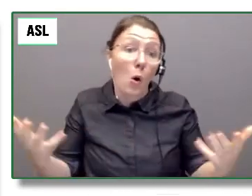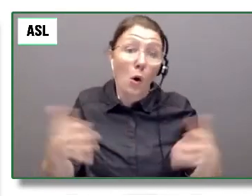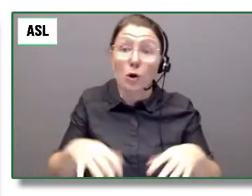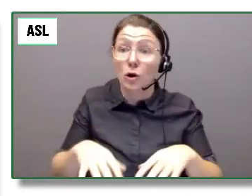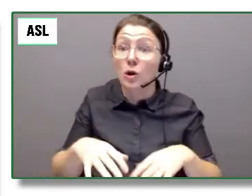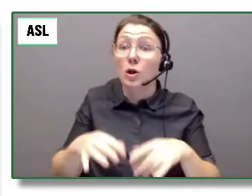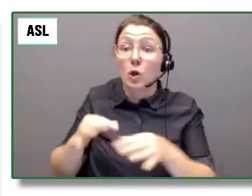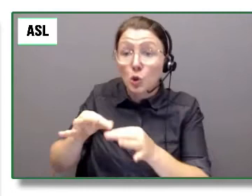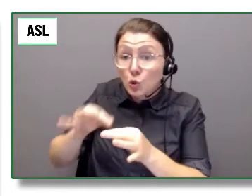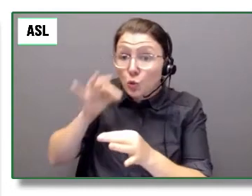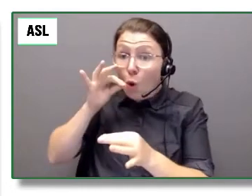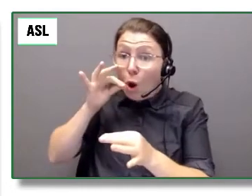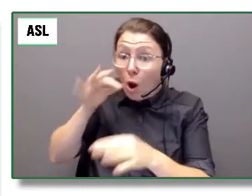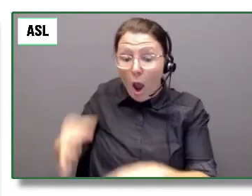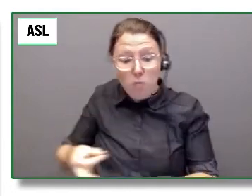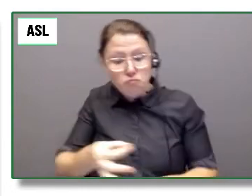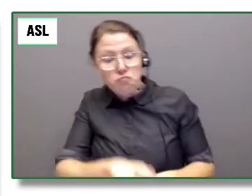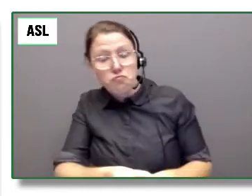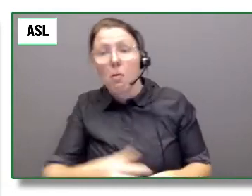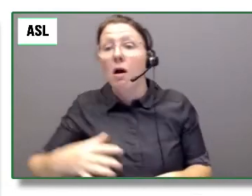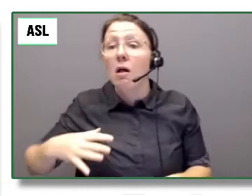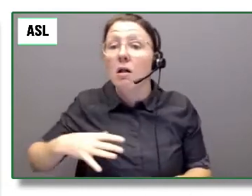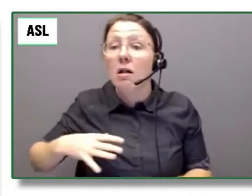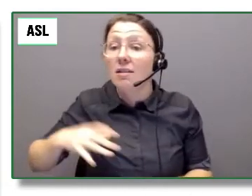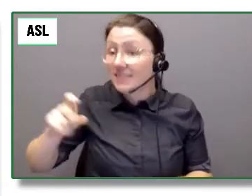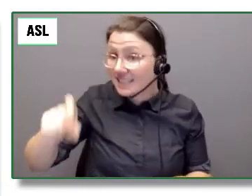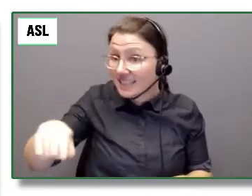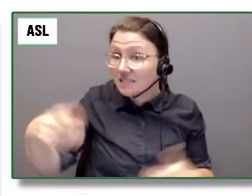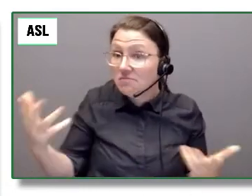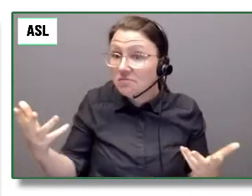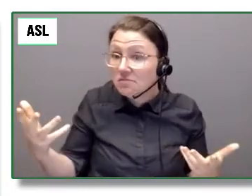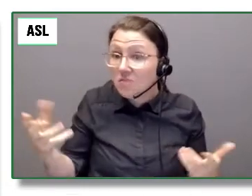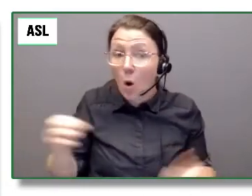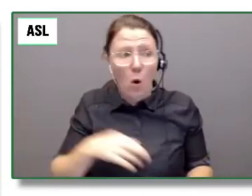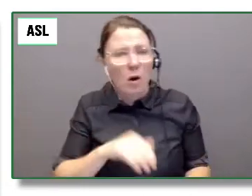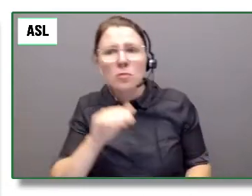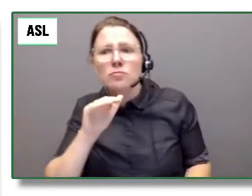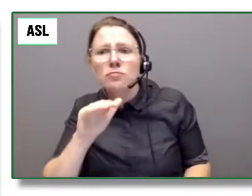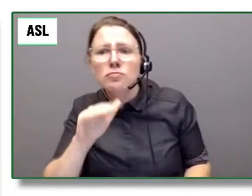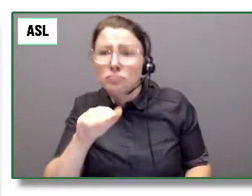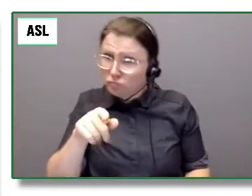it. Or just asking you "Hey if there's anything you need please let me know. I'd